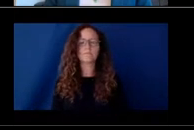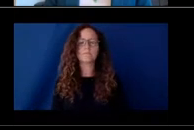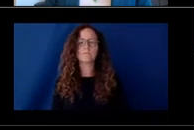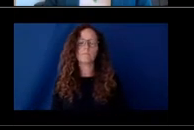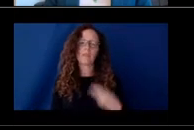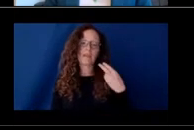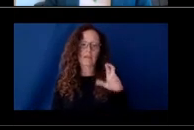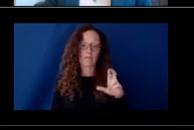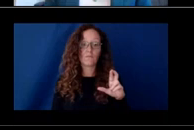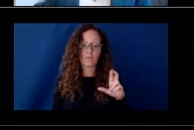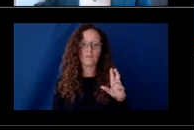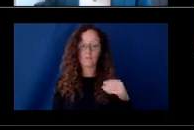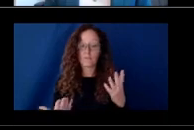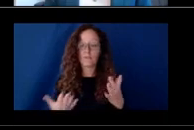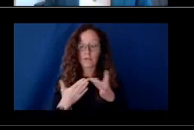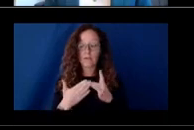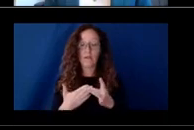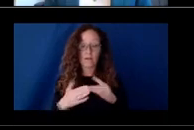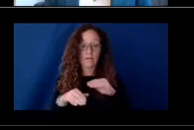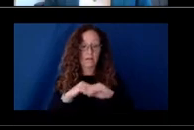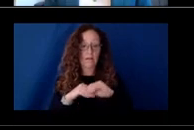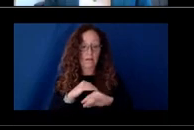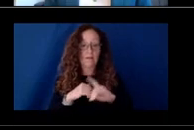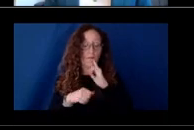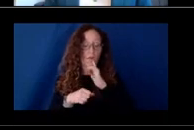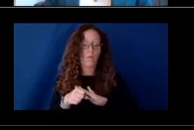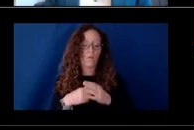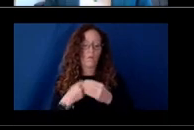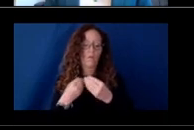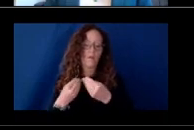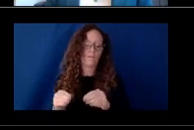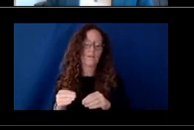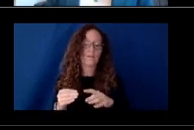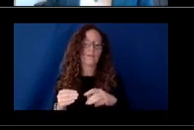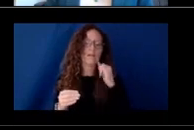also provides some guidance for the local offices when they work with their partners to identify